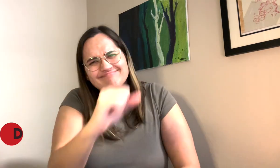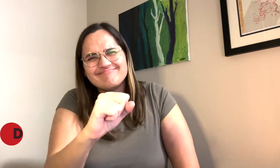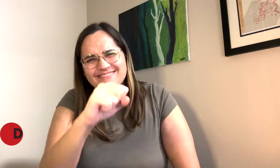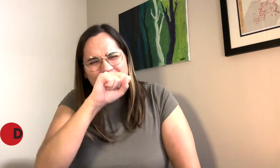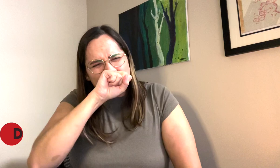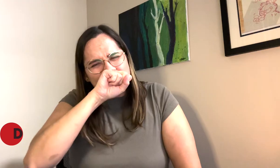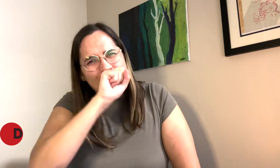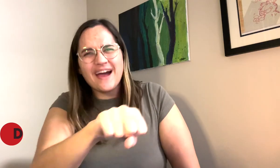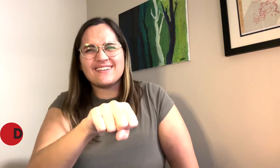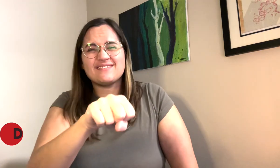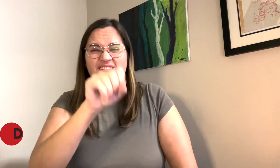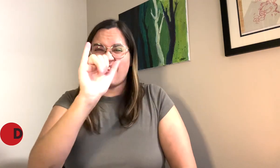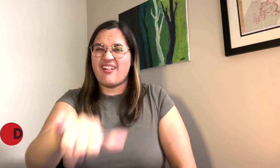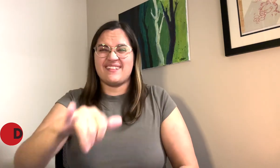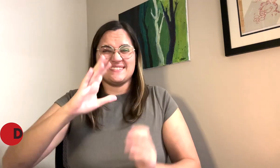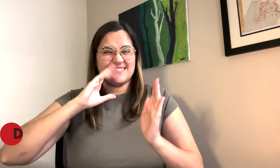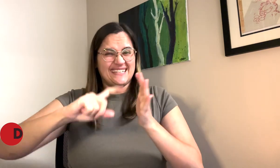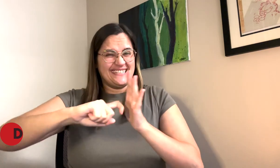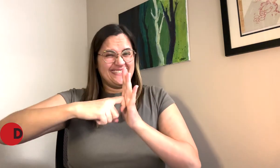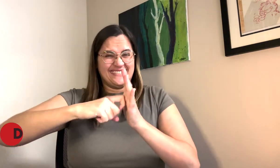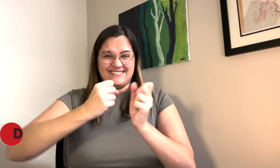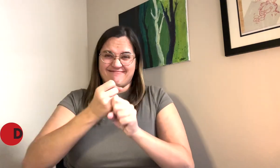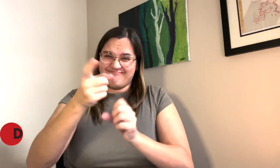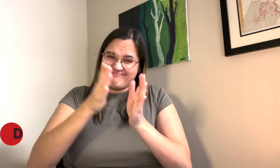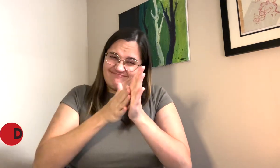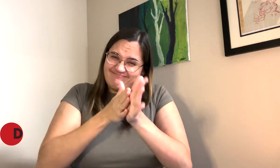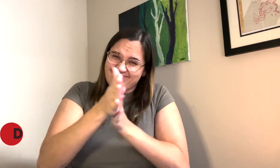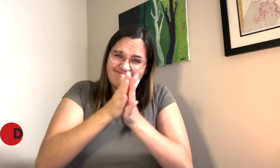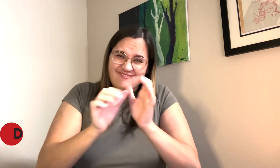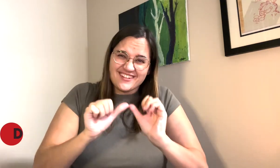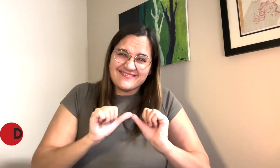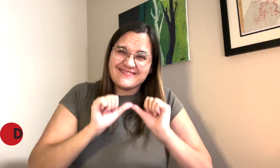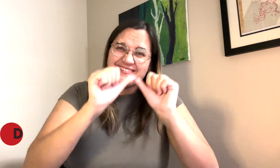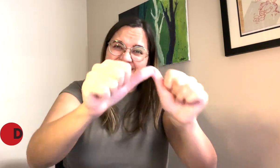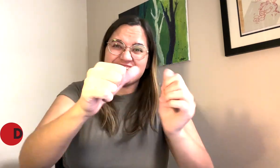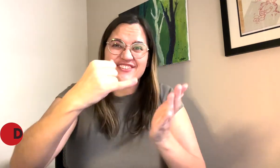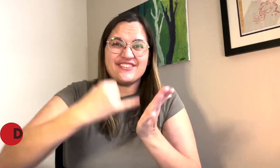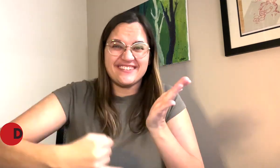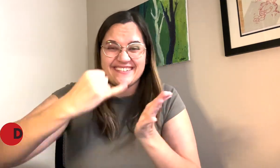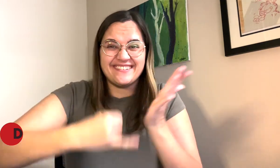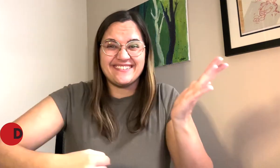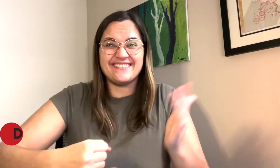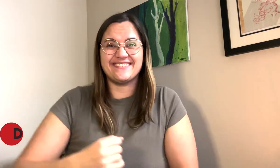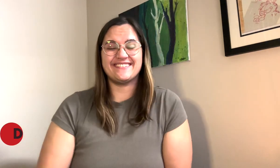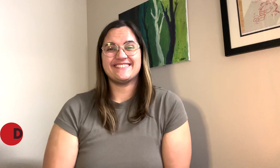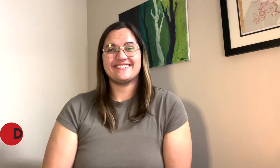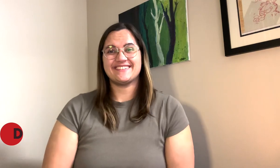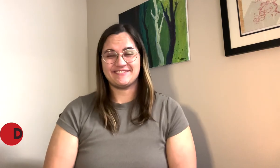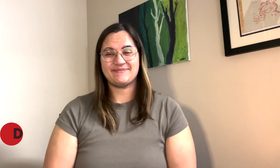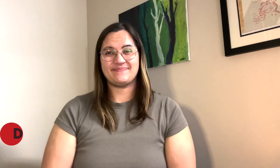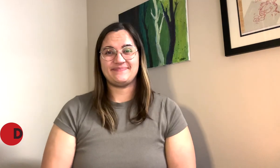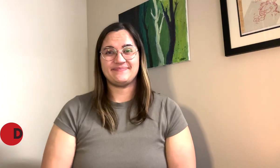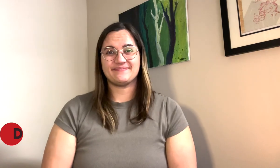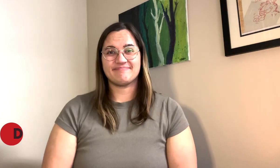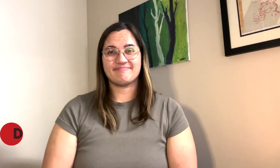you absolutely love. That will help you carry your passion